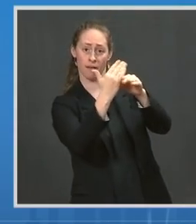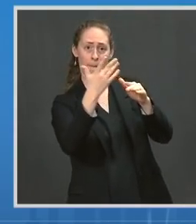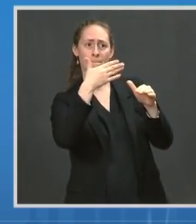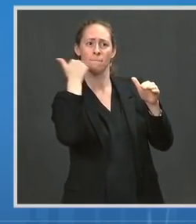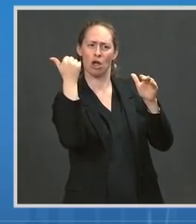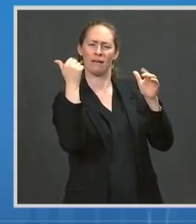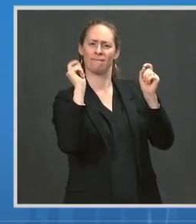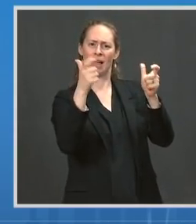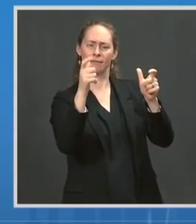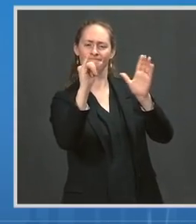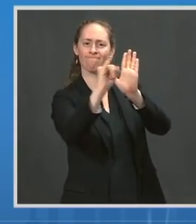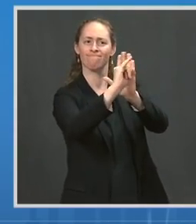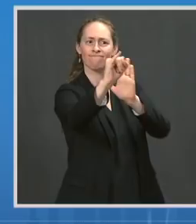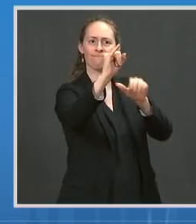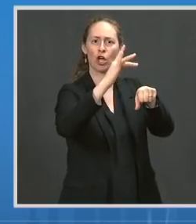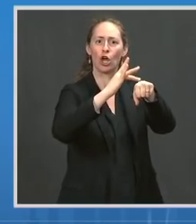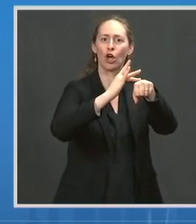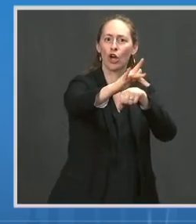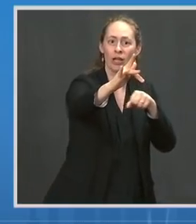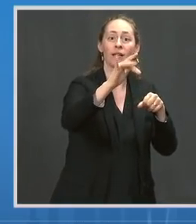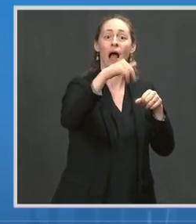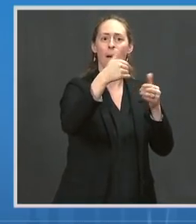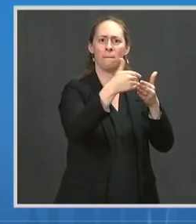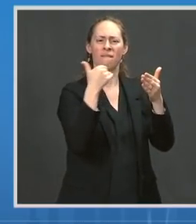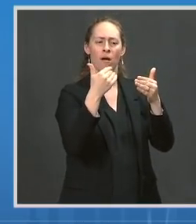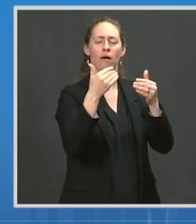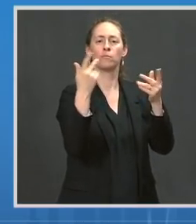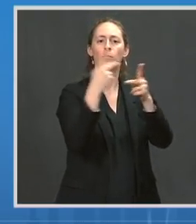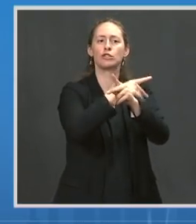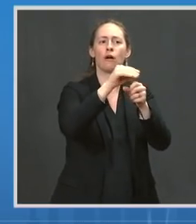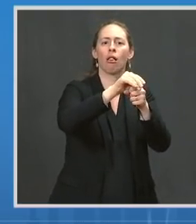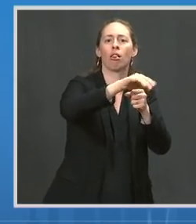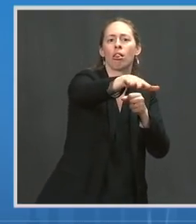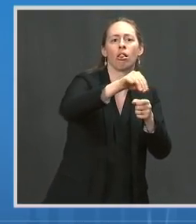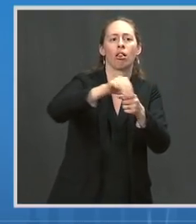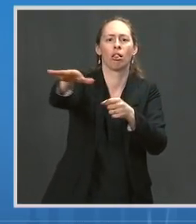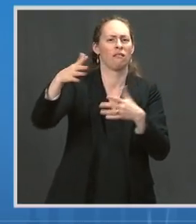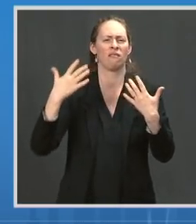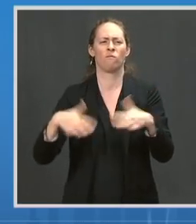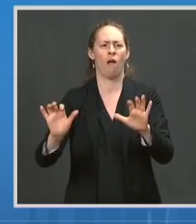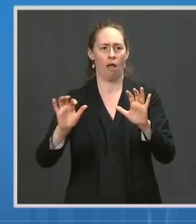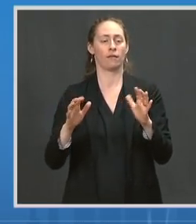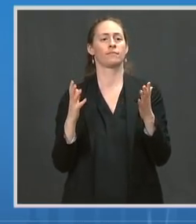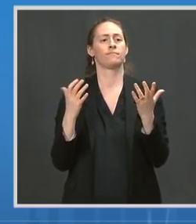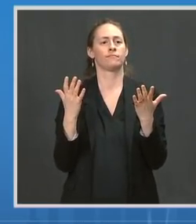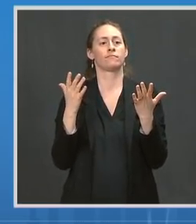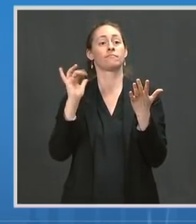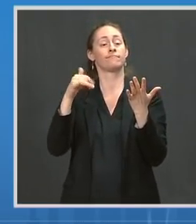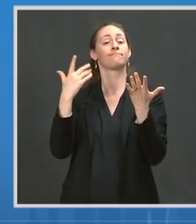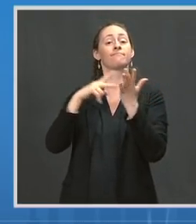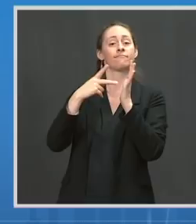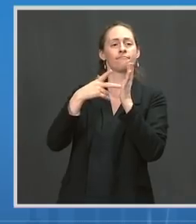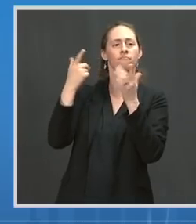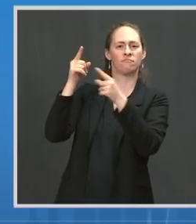before dangerous outbreaks. This funding will enable CDC and states to do more genomic sequencing